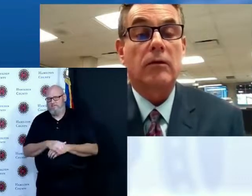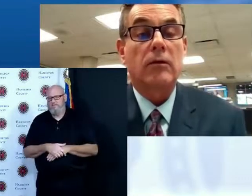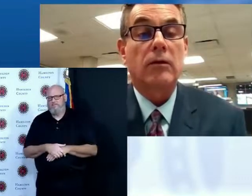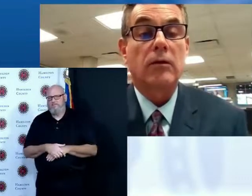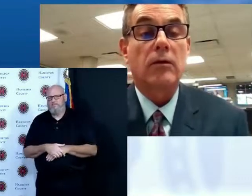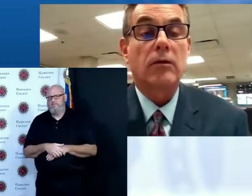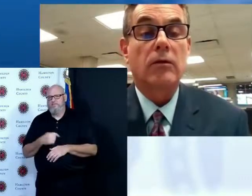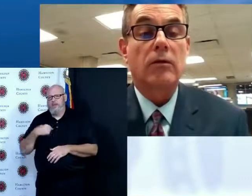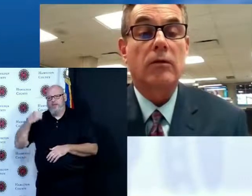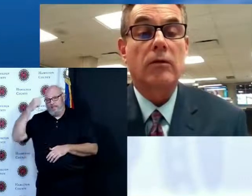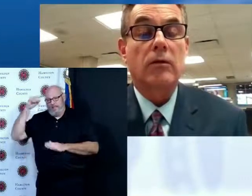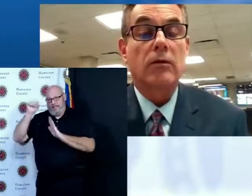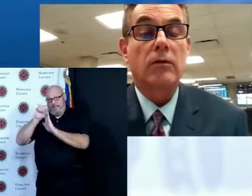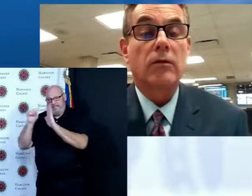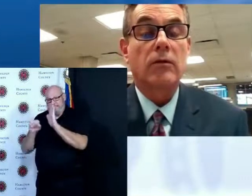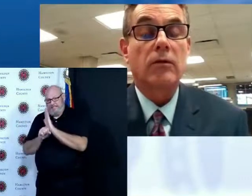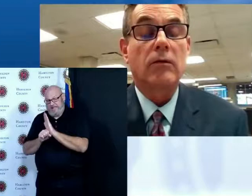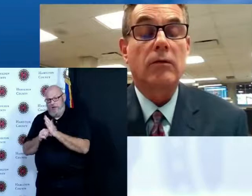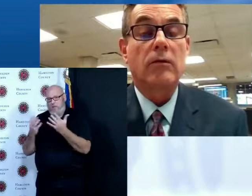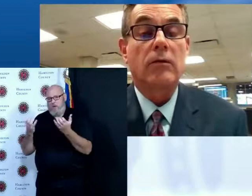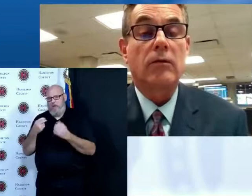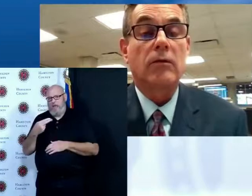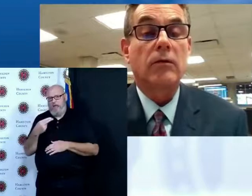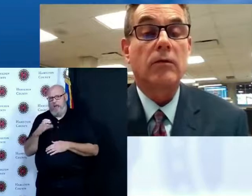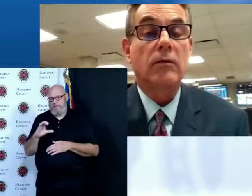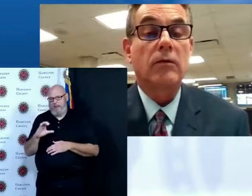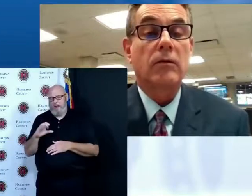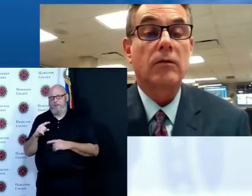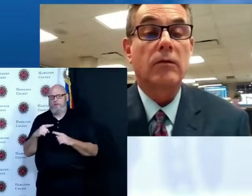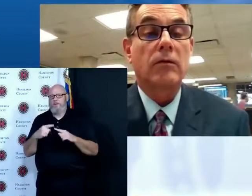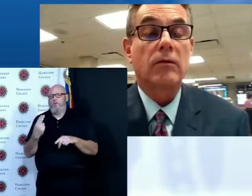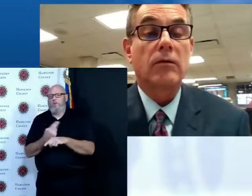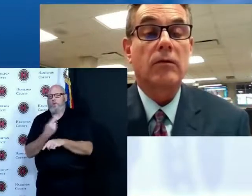is using some private pharmacies to do some of the rollout as well as many of our schools have